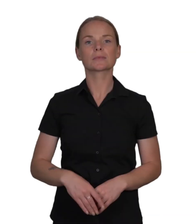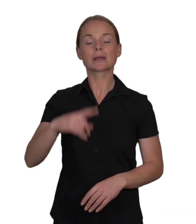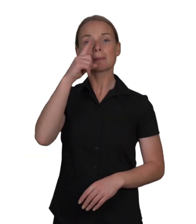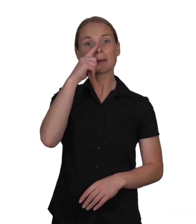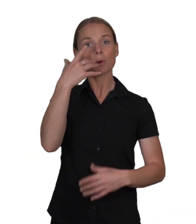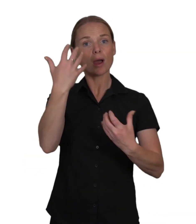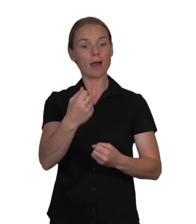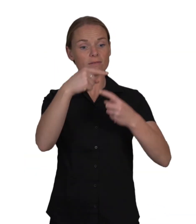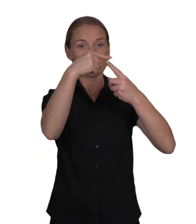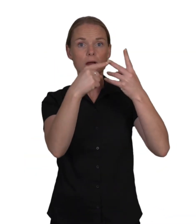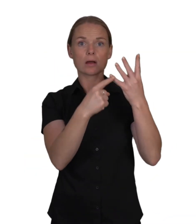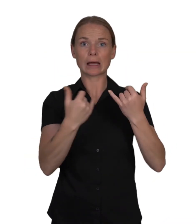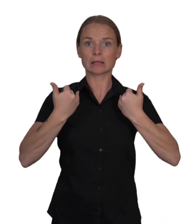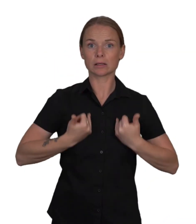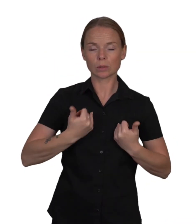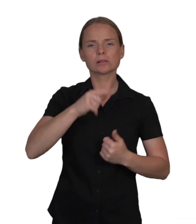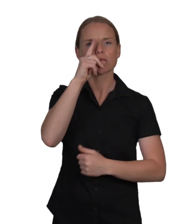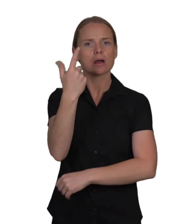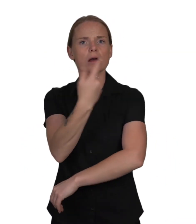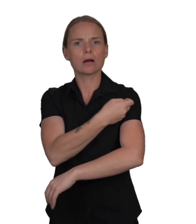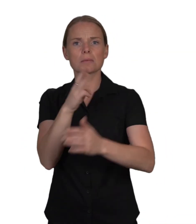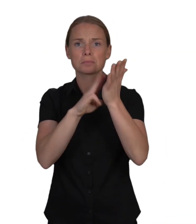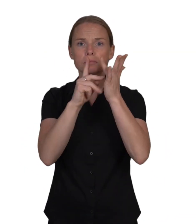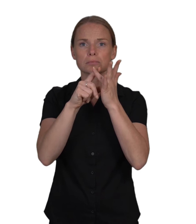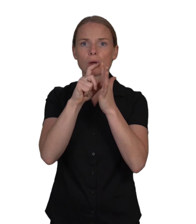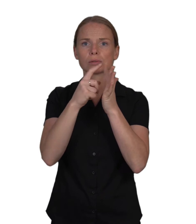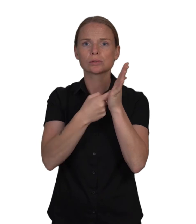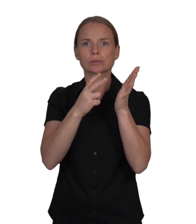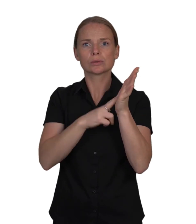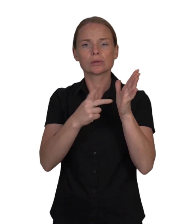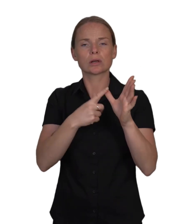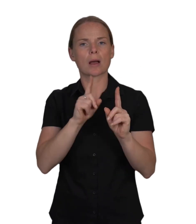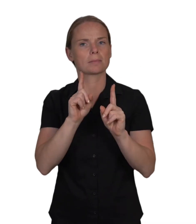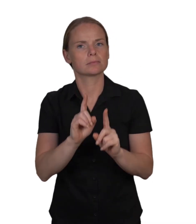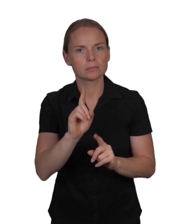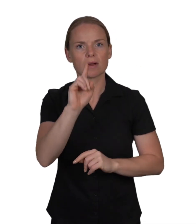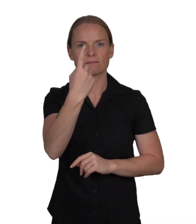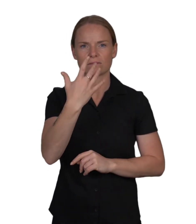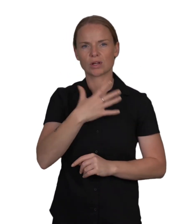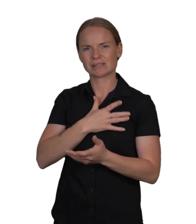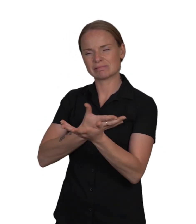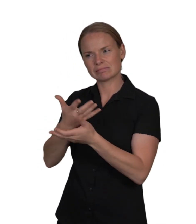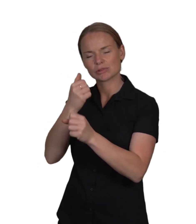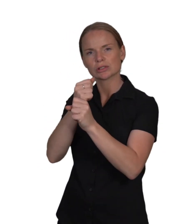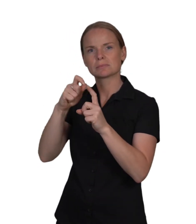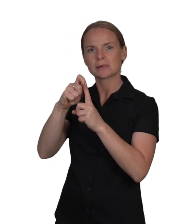People with a history of any of the following conditions can receive Moderna but advice should be sought from a GP,